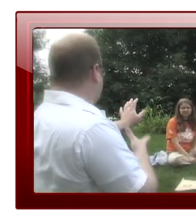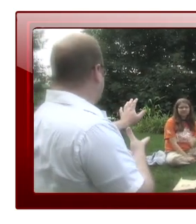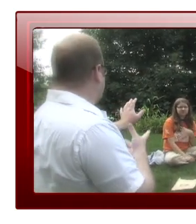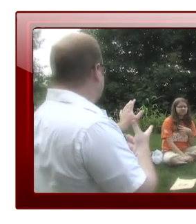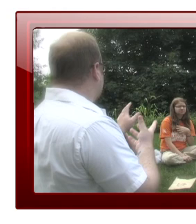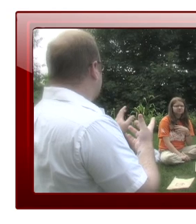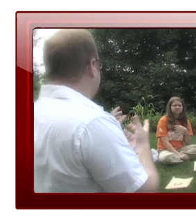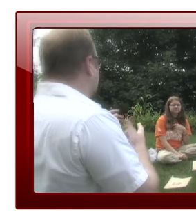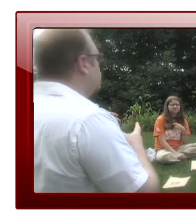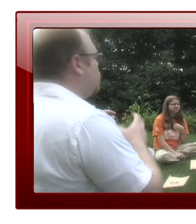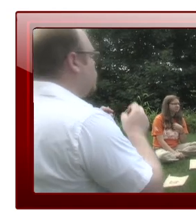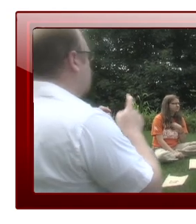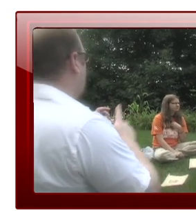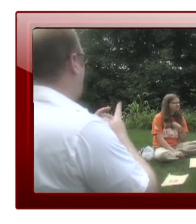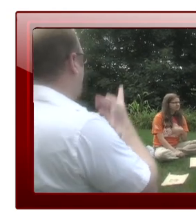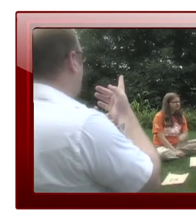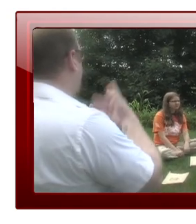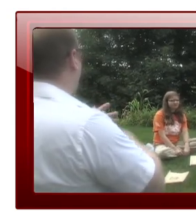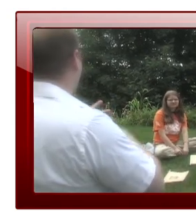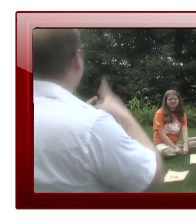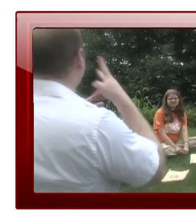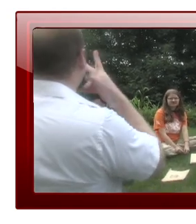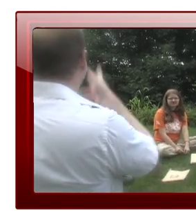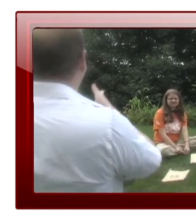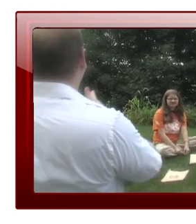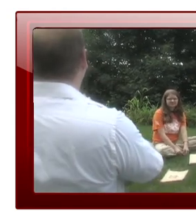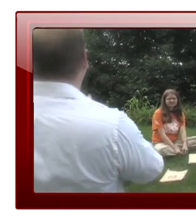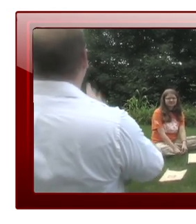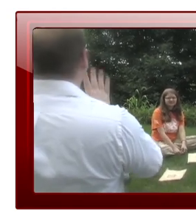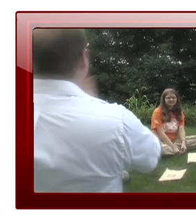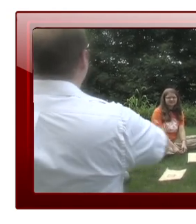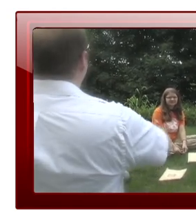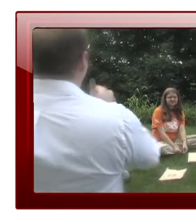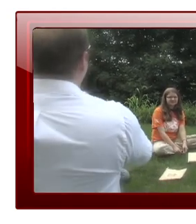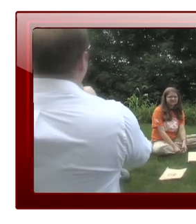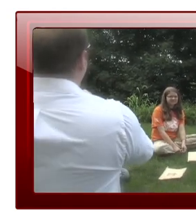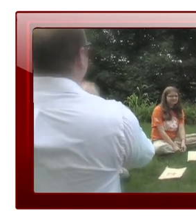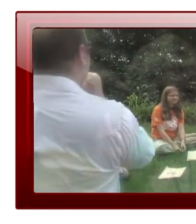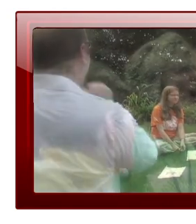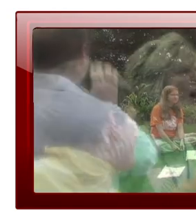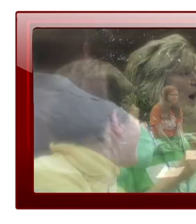A deaf person relies on vision a great deal in our communication